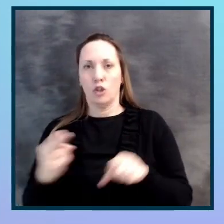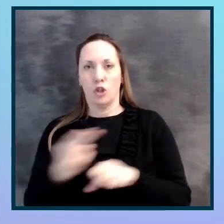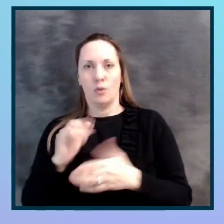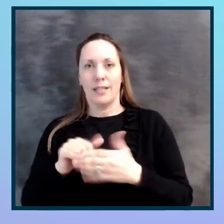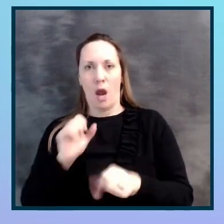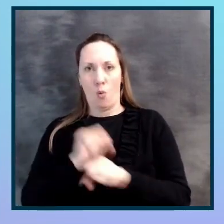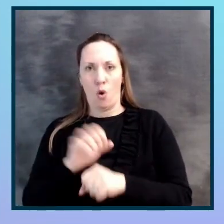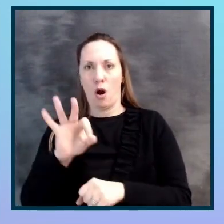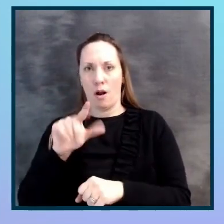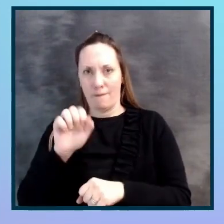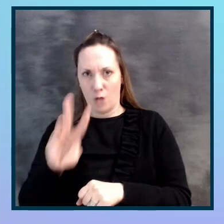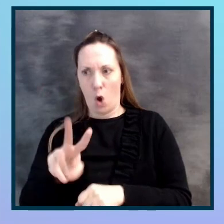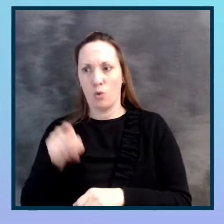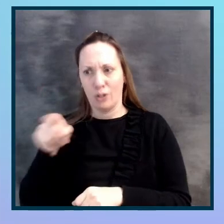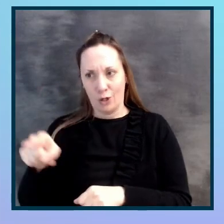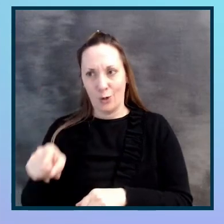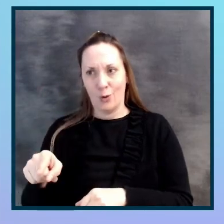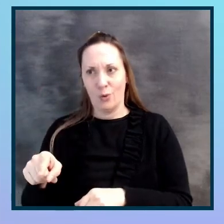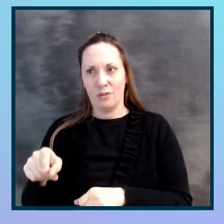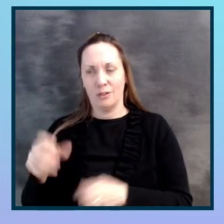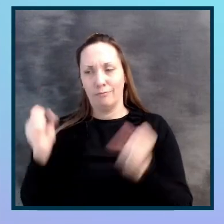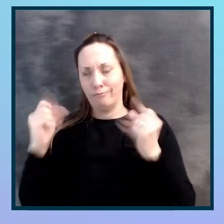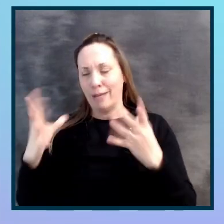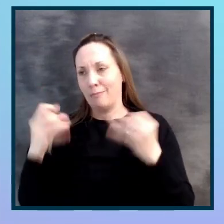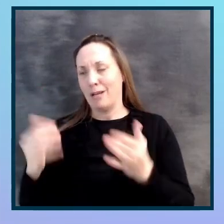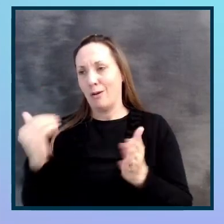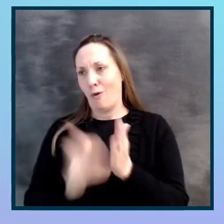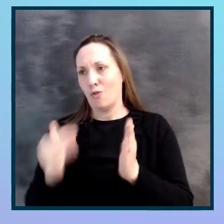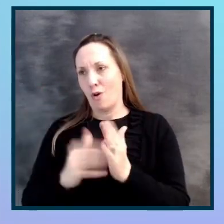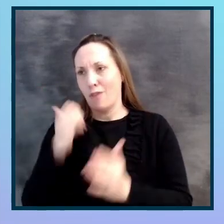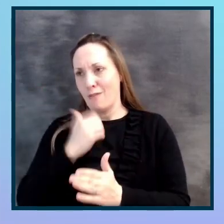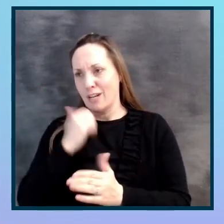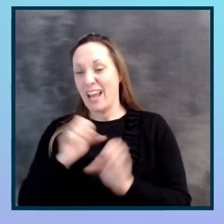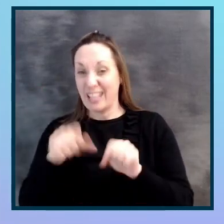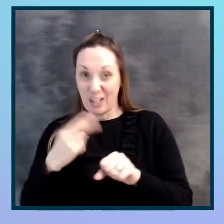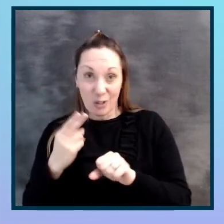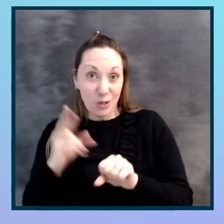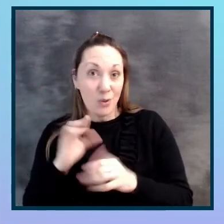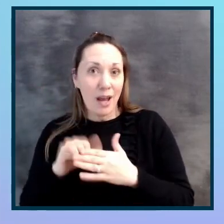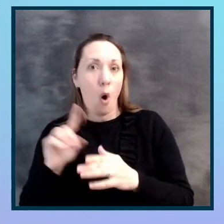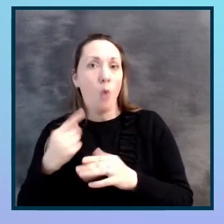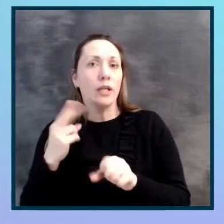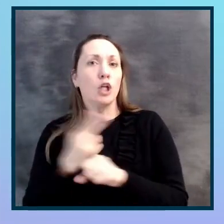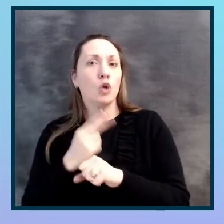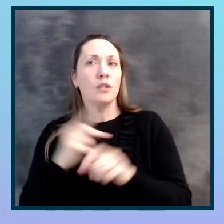as a Slack employee do 10,000 times a day, can you do that using just the screen reader with your screen off?